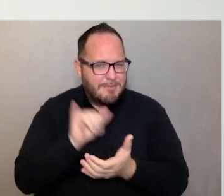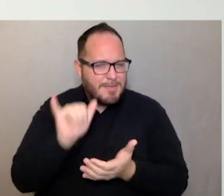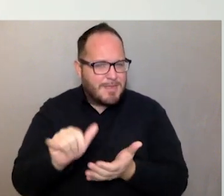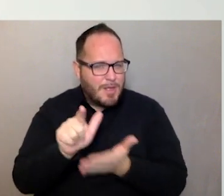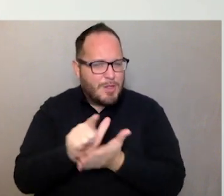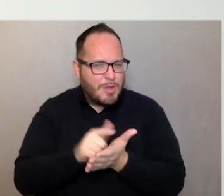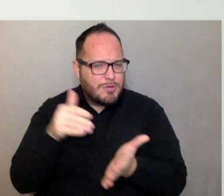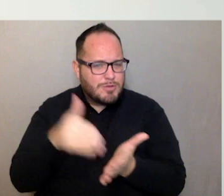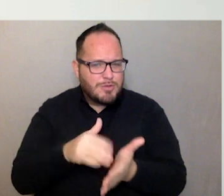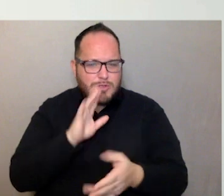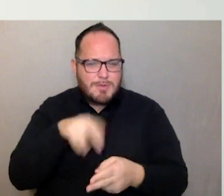AND I BELIEVE THE LAWSUIT BEING REFERENCED IS THE NEW YORK